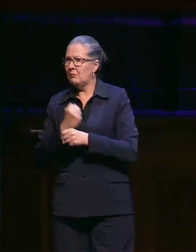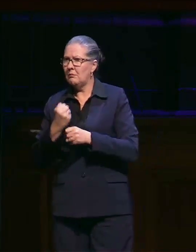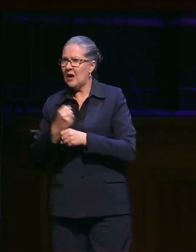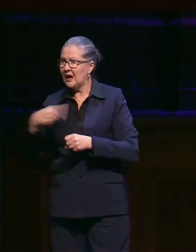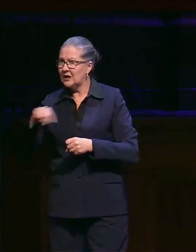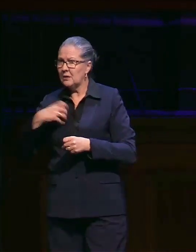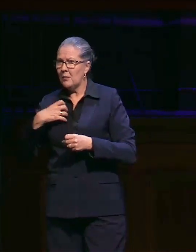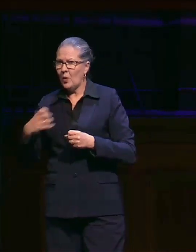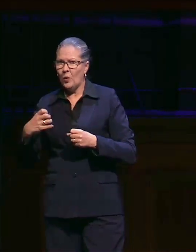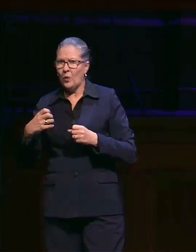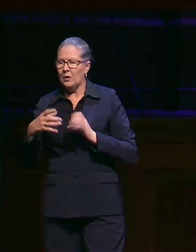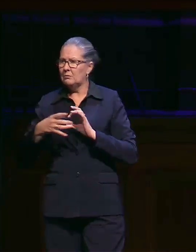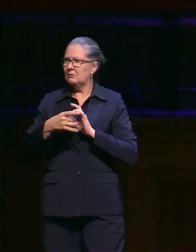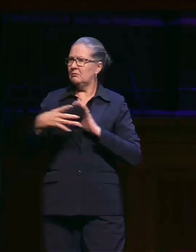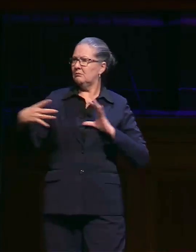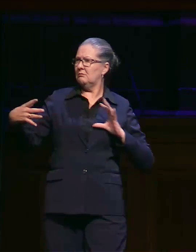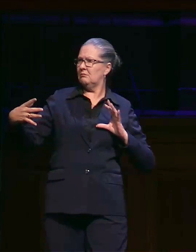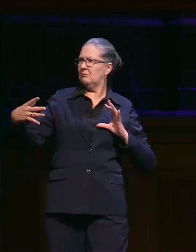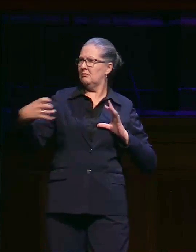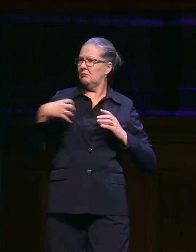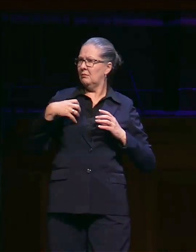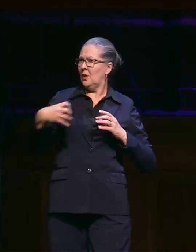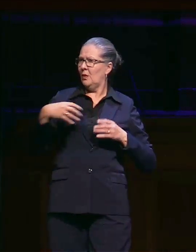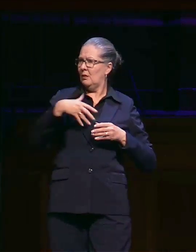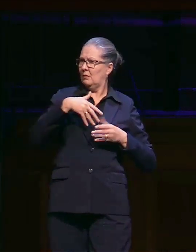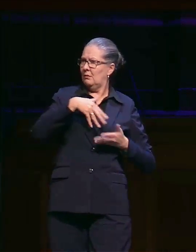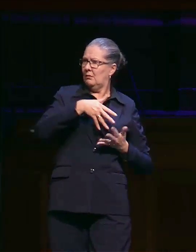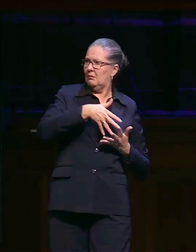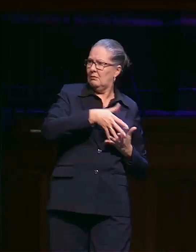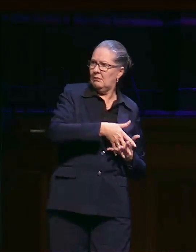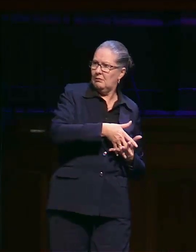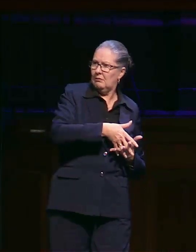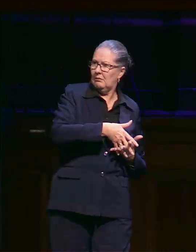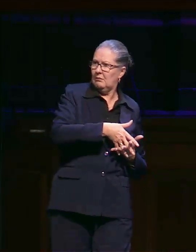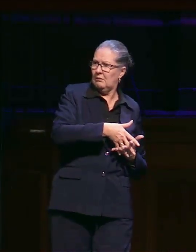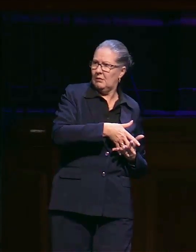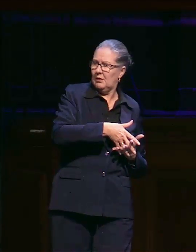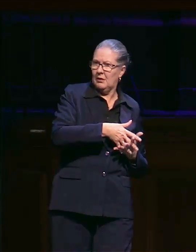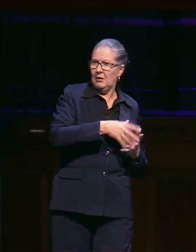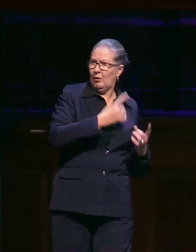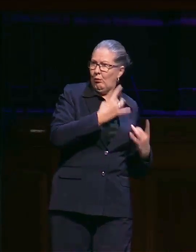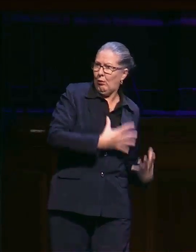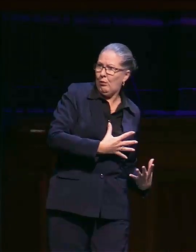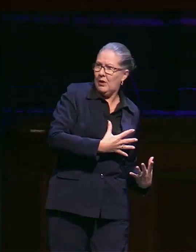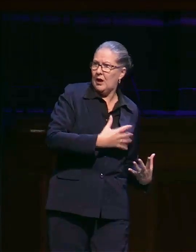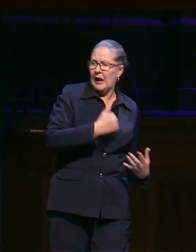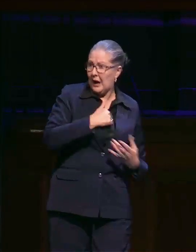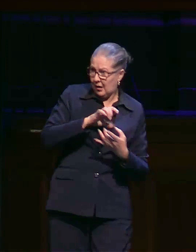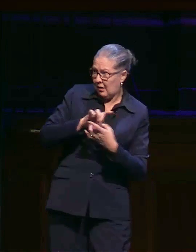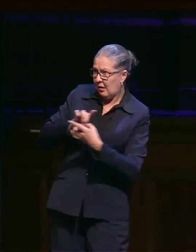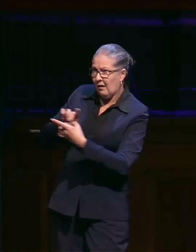distant at times more entrenched stunningly our most connected generation